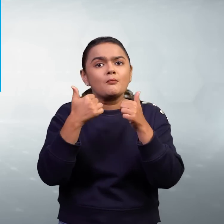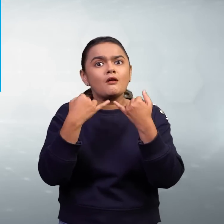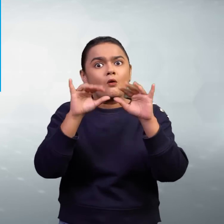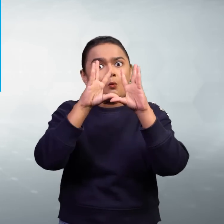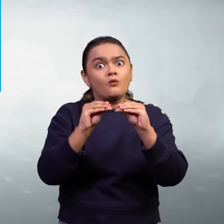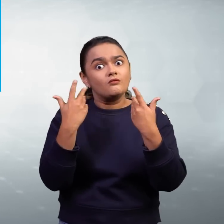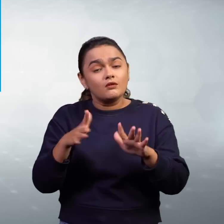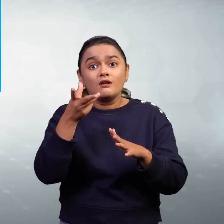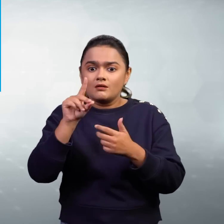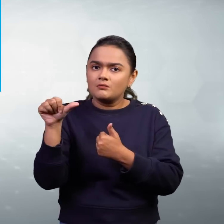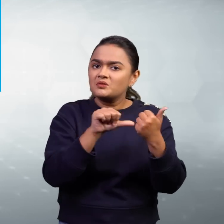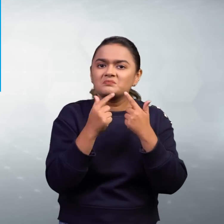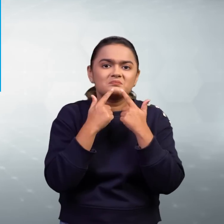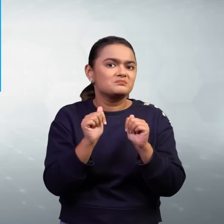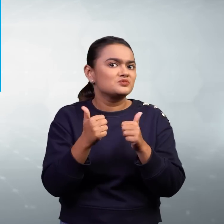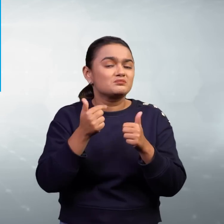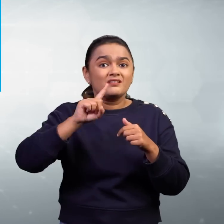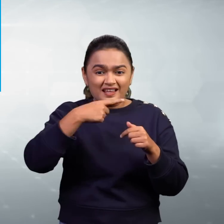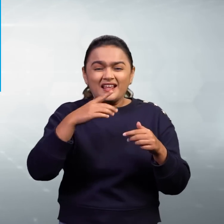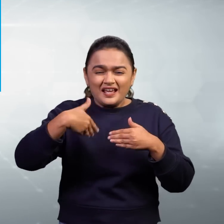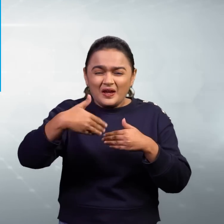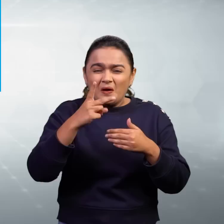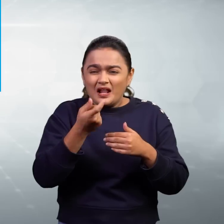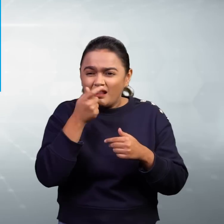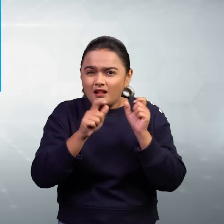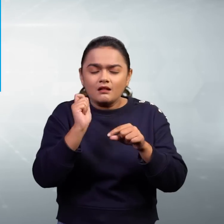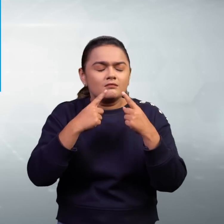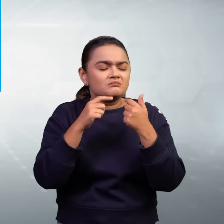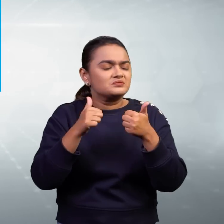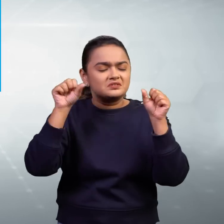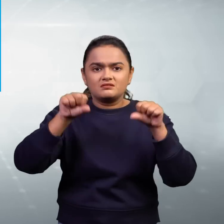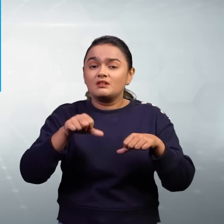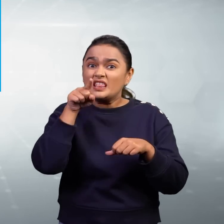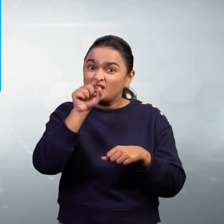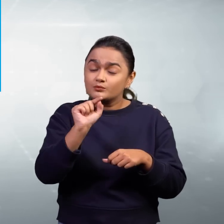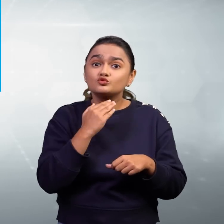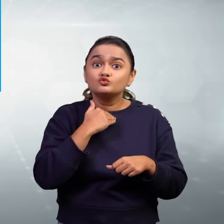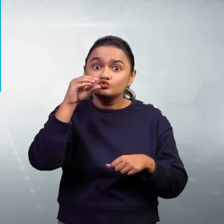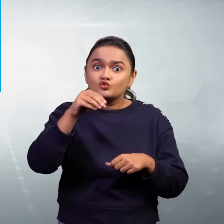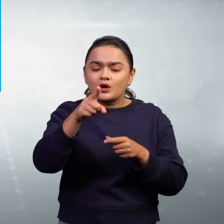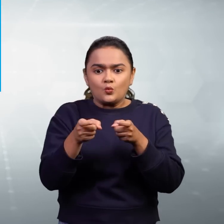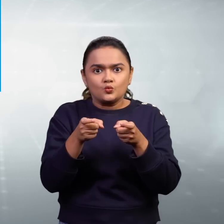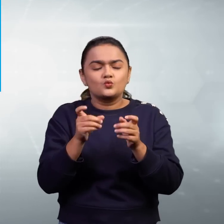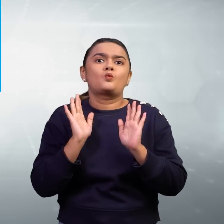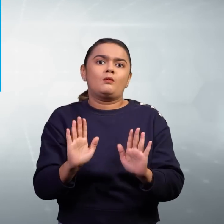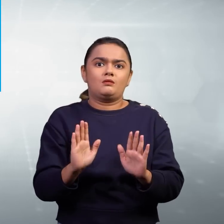This is mostly irreversible, and nothing can be done about it. That's why sugar levels must be controlled.